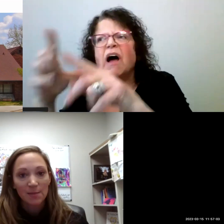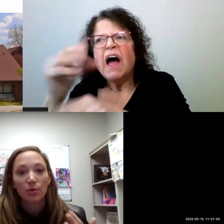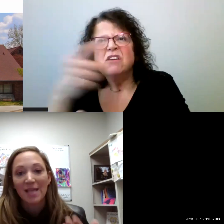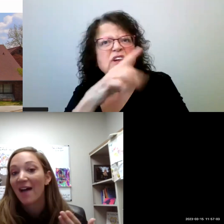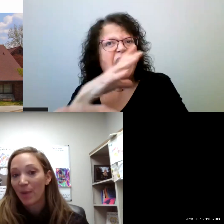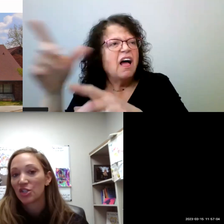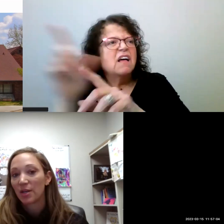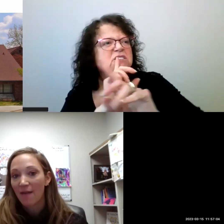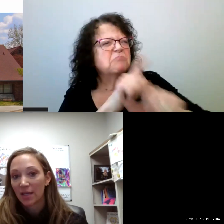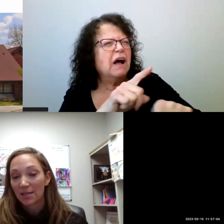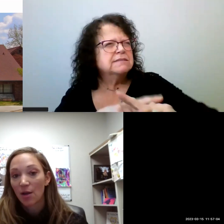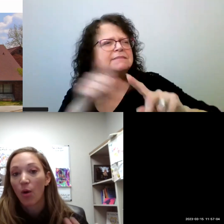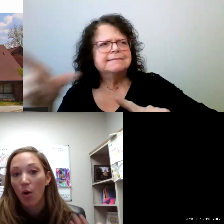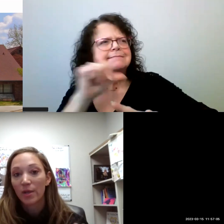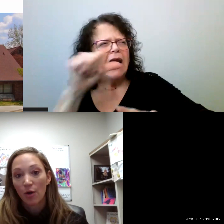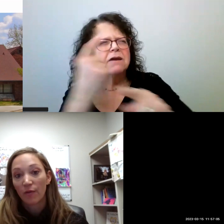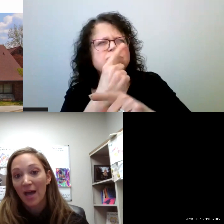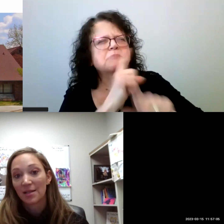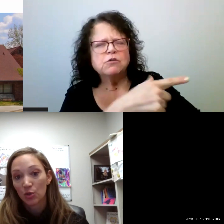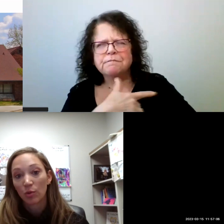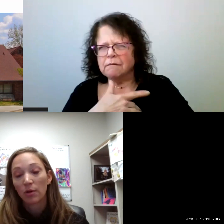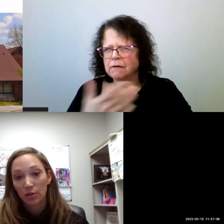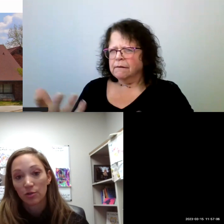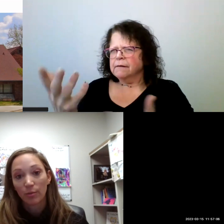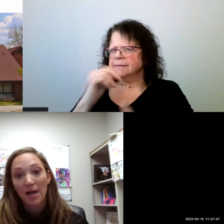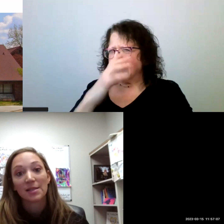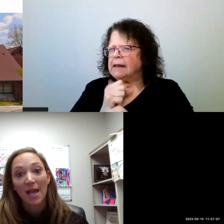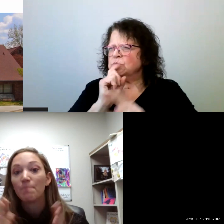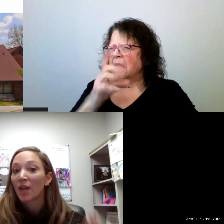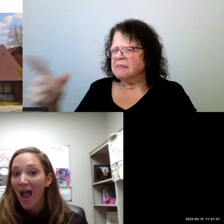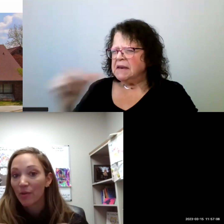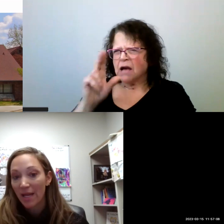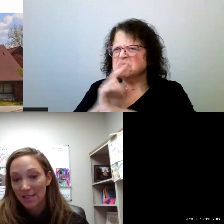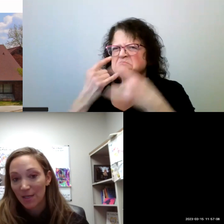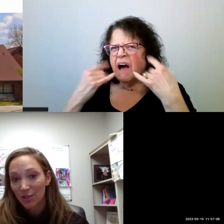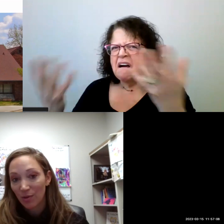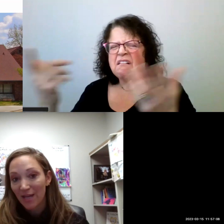Most hospitals have patient advocates, so always know that that is a tool in your toolbox to say I would like to speak to a